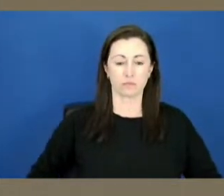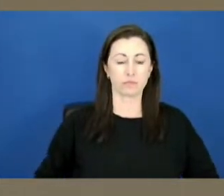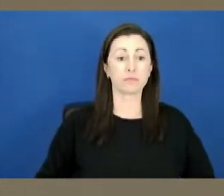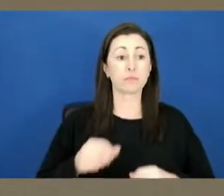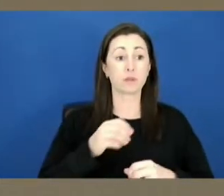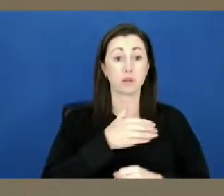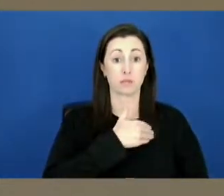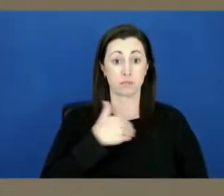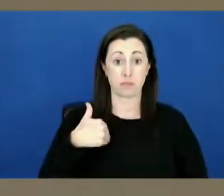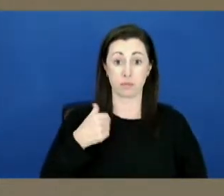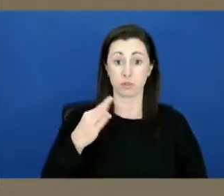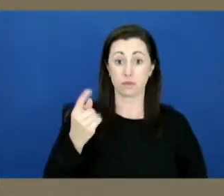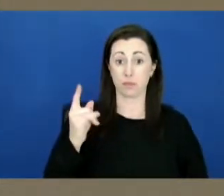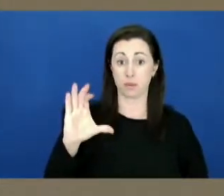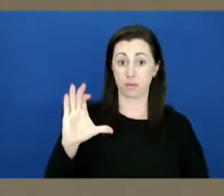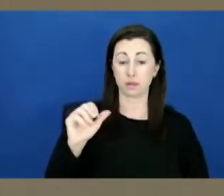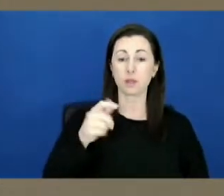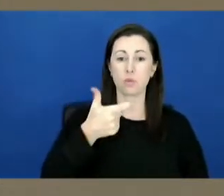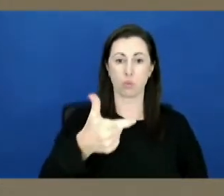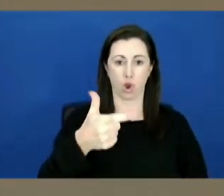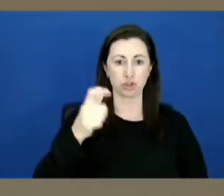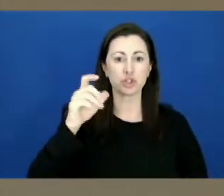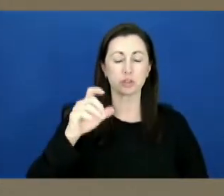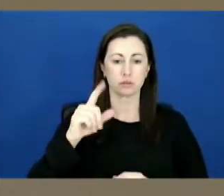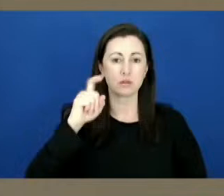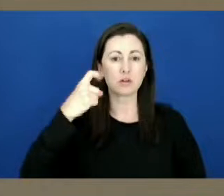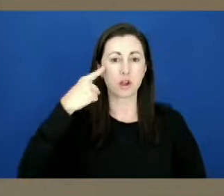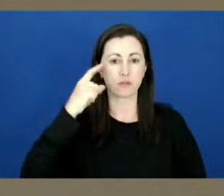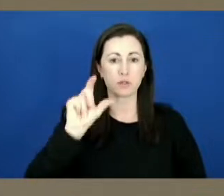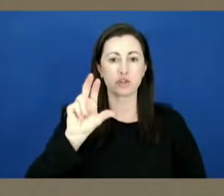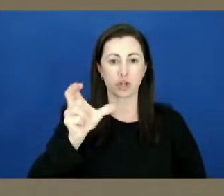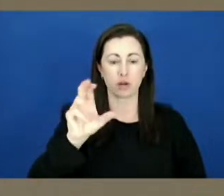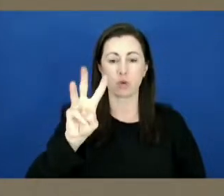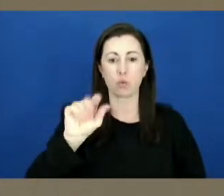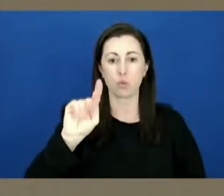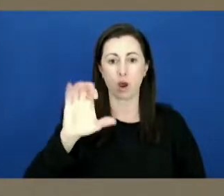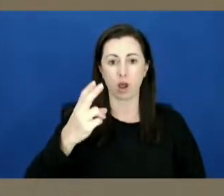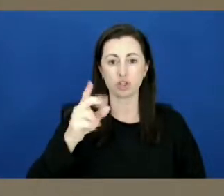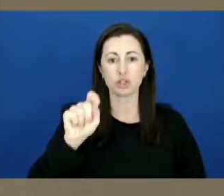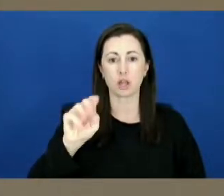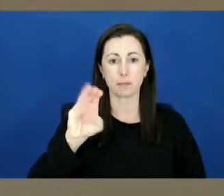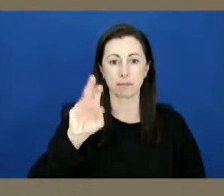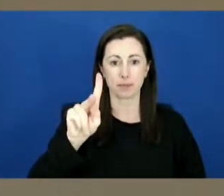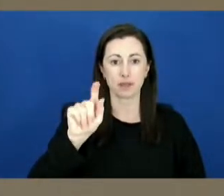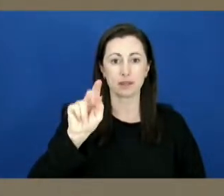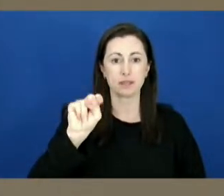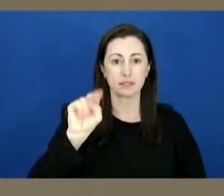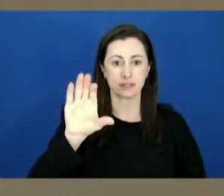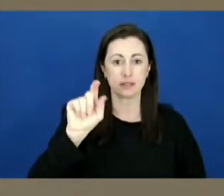MEMBERS OF THE PUBLIC CAN ALWAYS